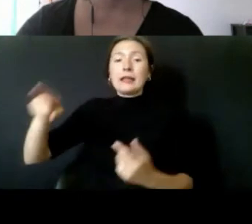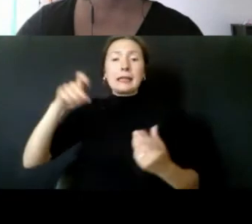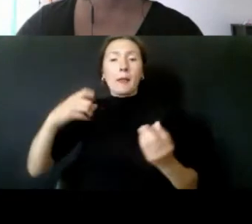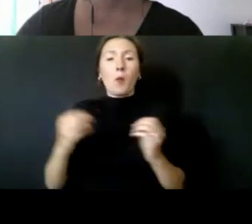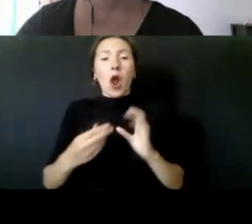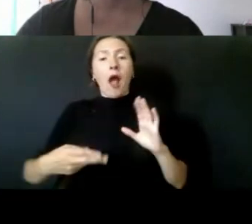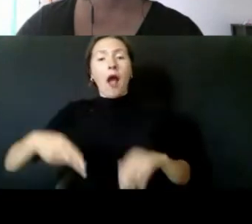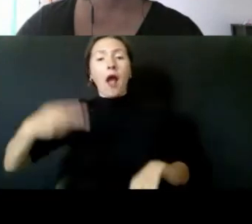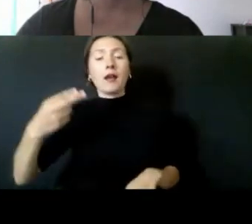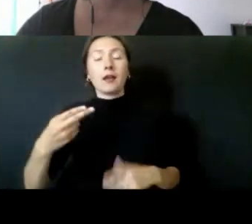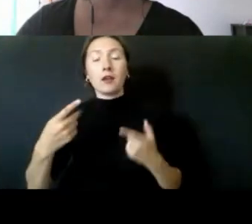and